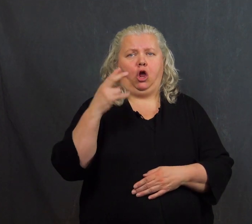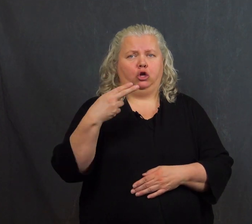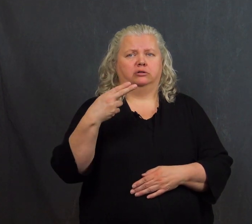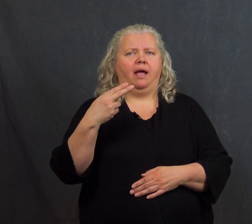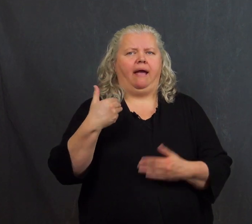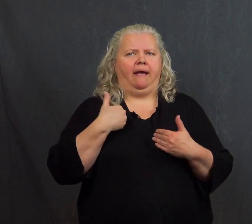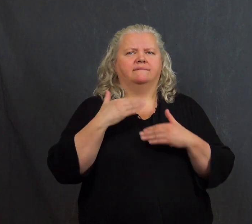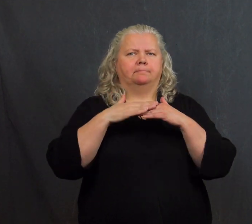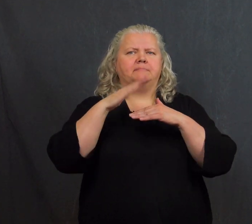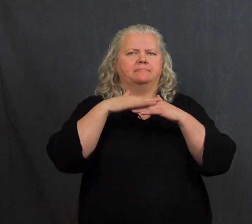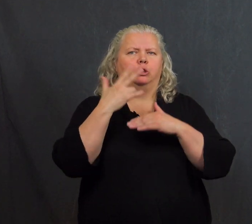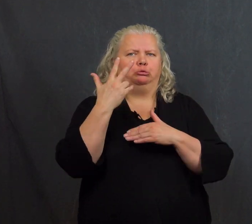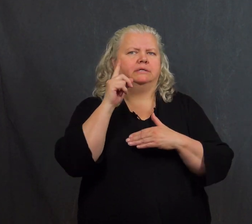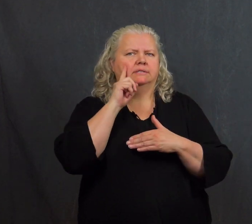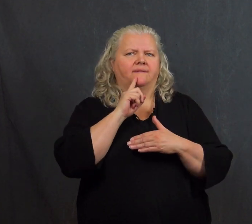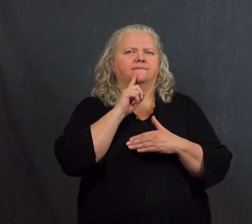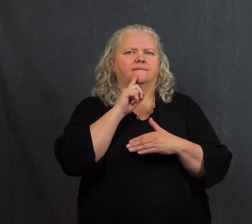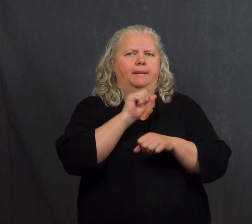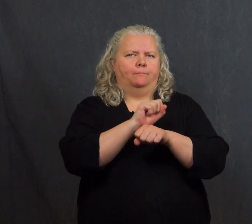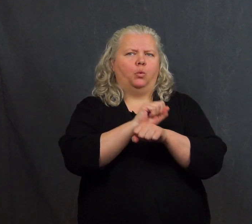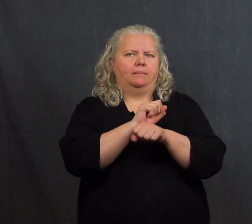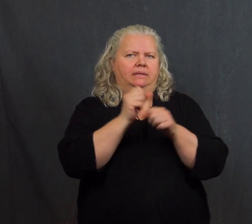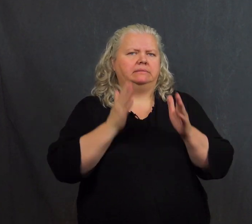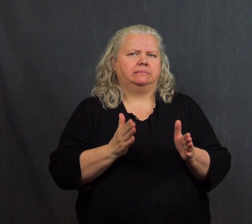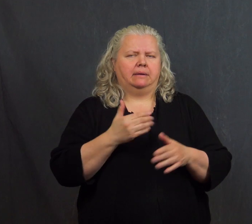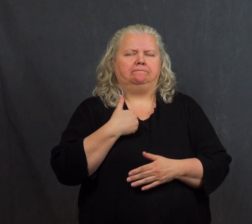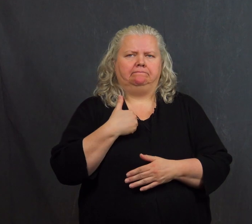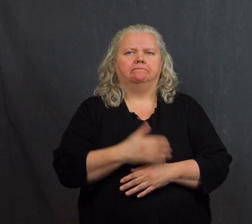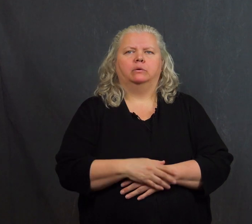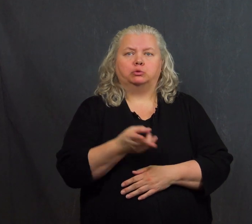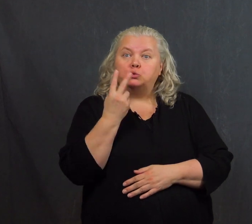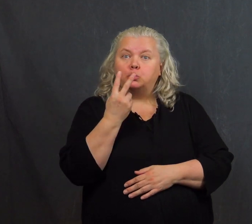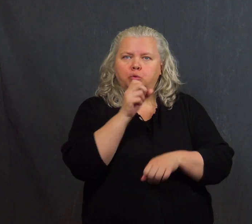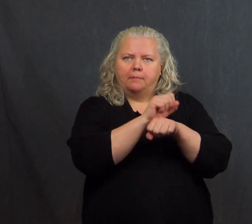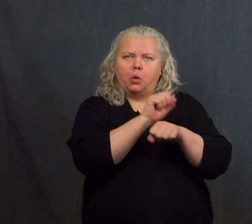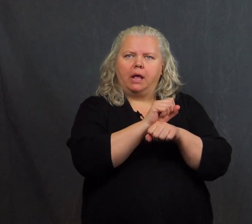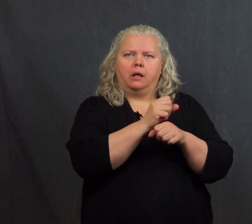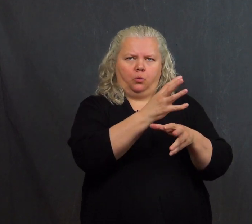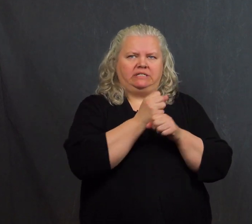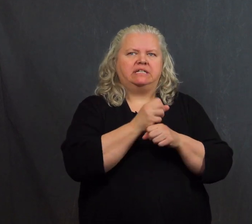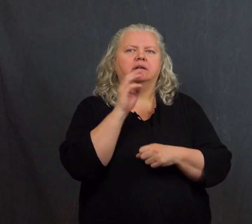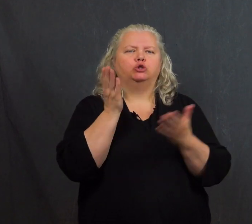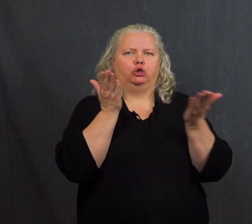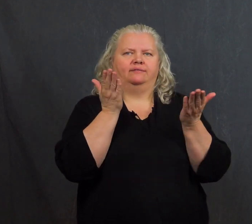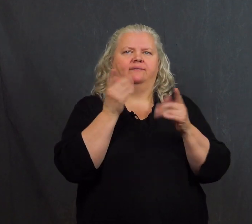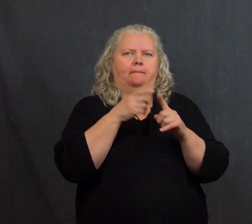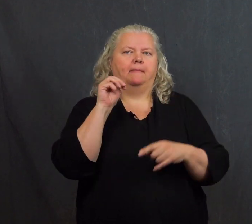ARCH has at least 3 deaf employees, of which at least two received services from MEC.